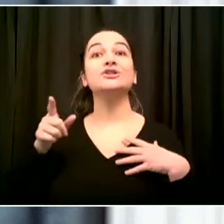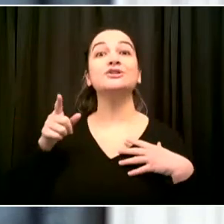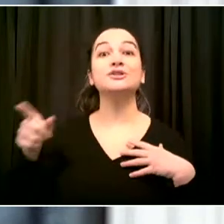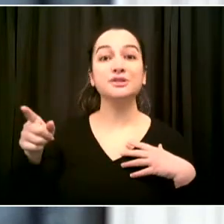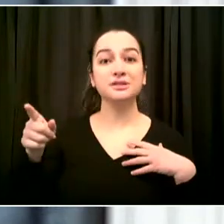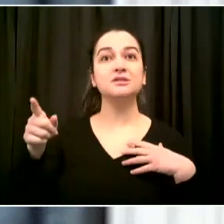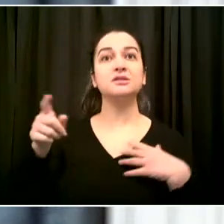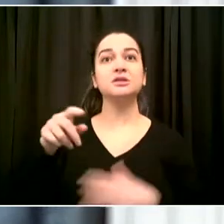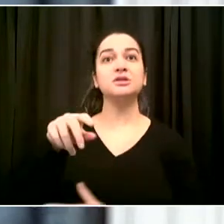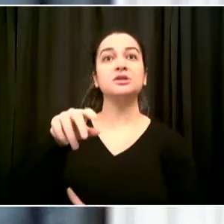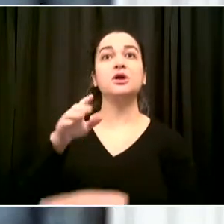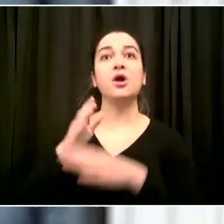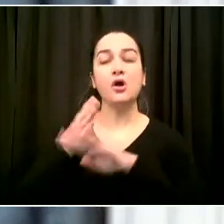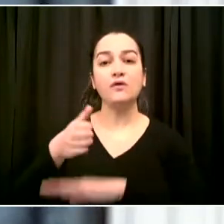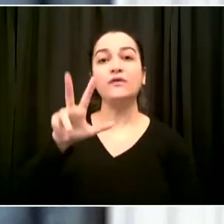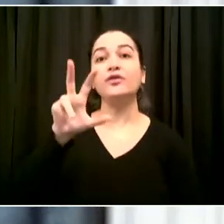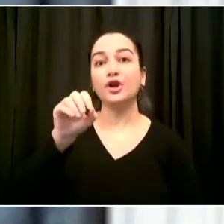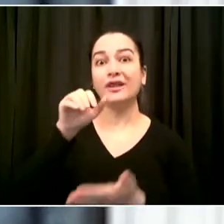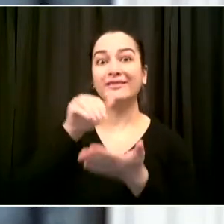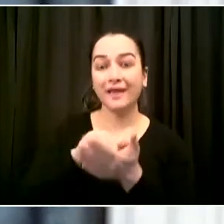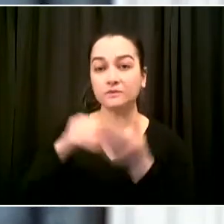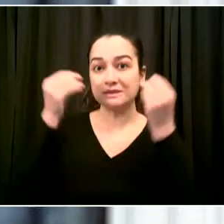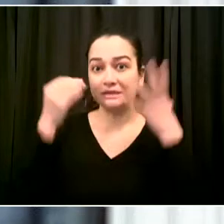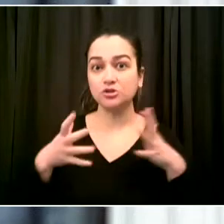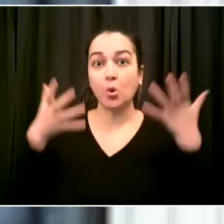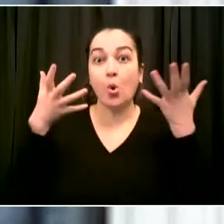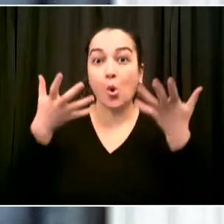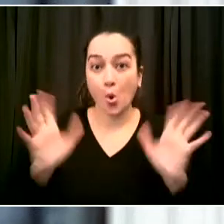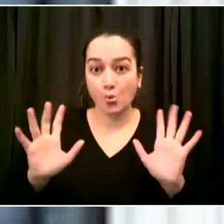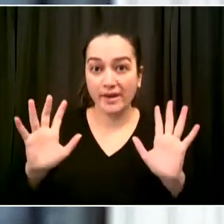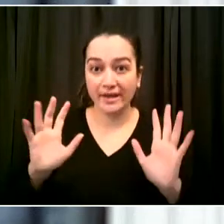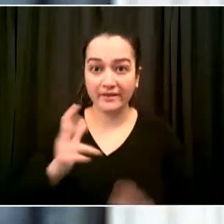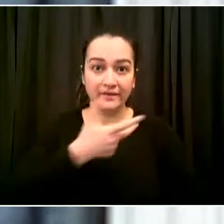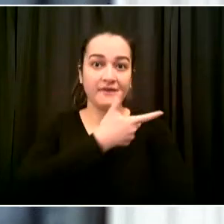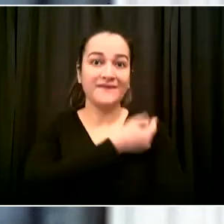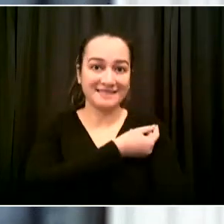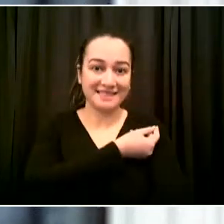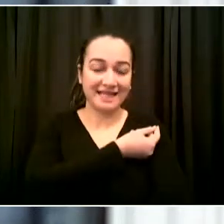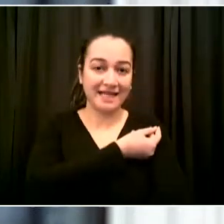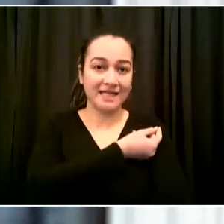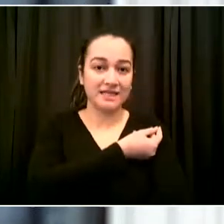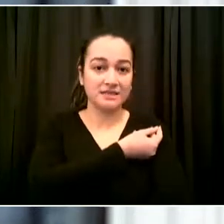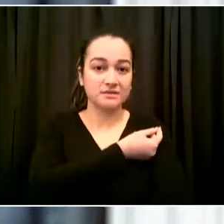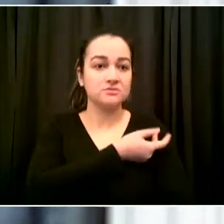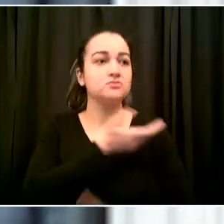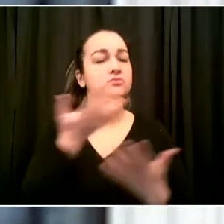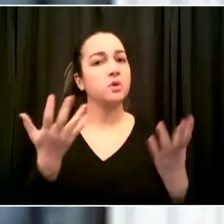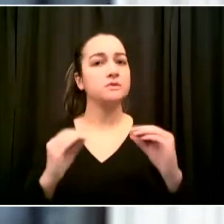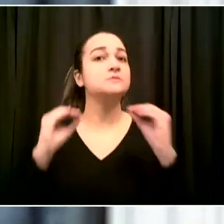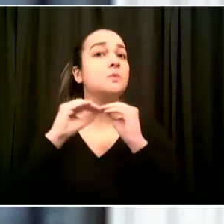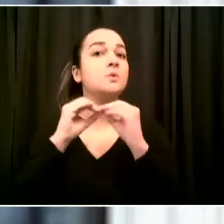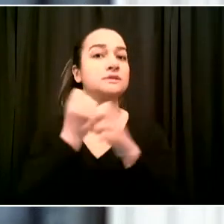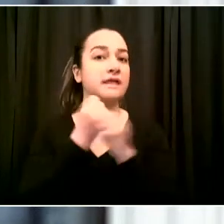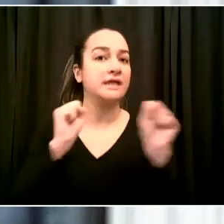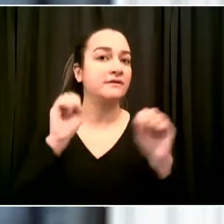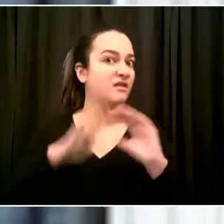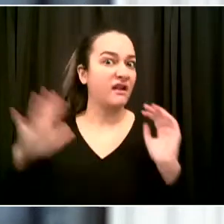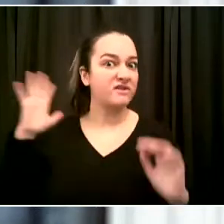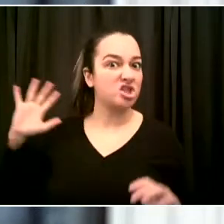RECEIVED A VACCINE AND THAT NUMBER IS INCREASING EVERY DAY.